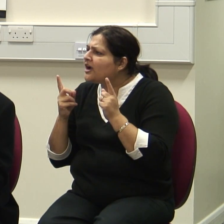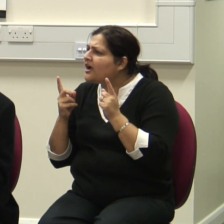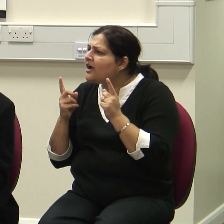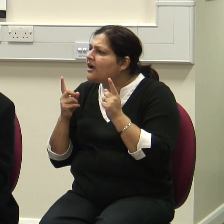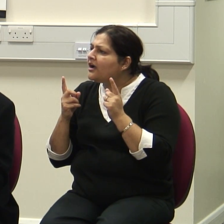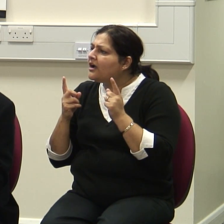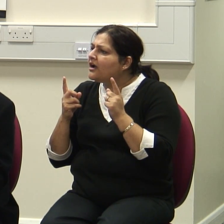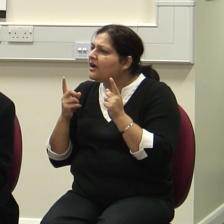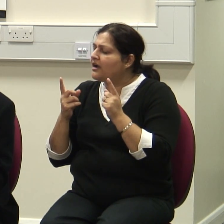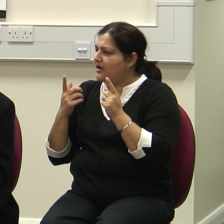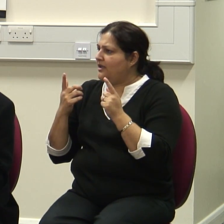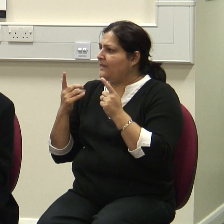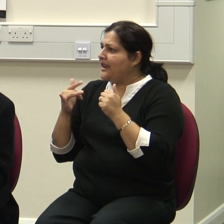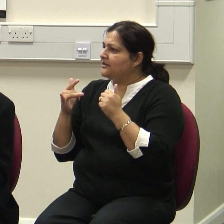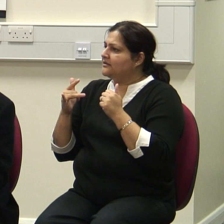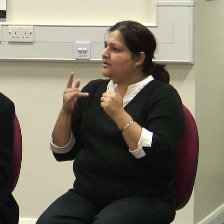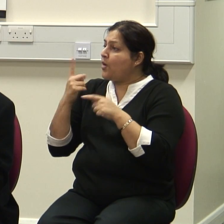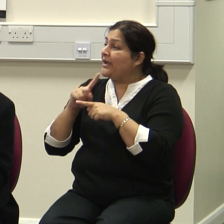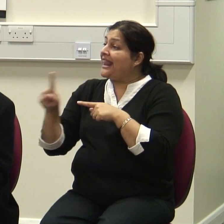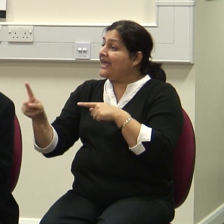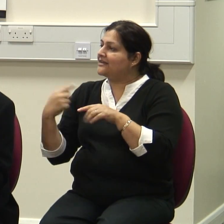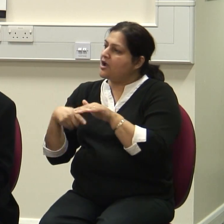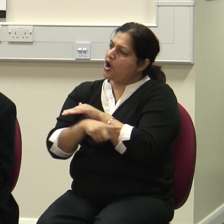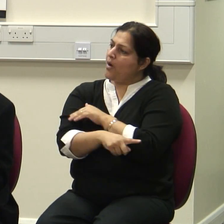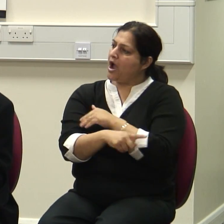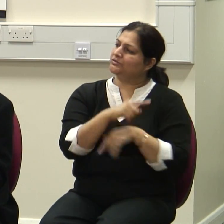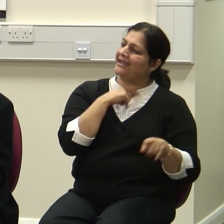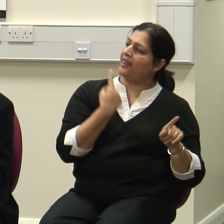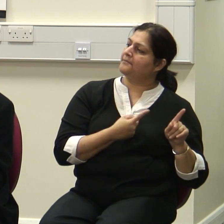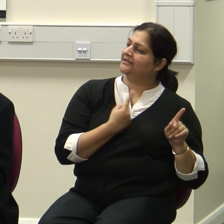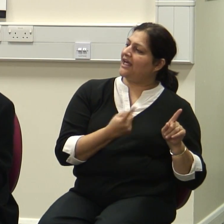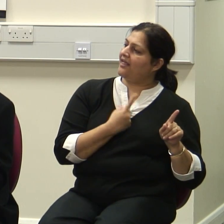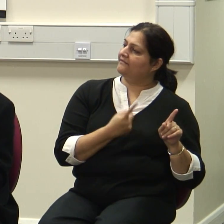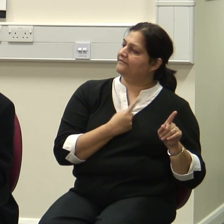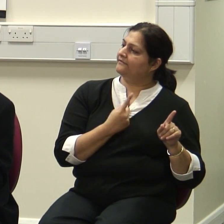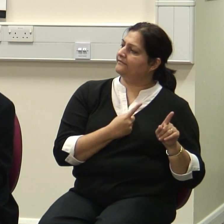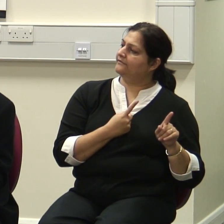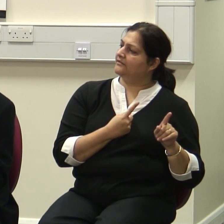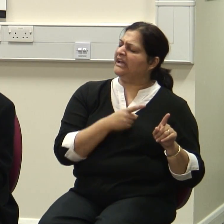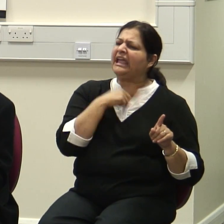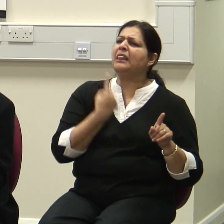you kill yourself and you kill yourself because of your bad relationship to your wife, whom